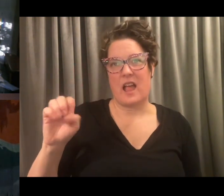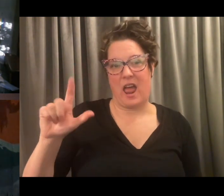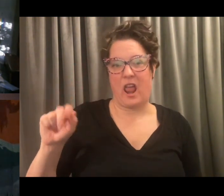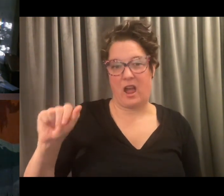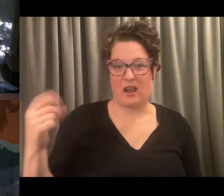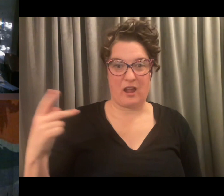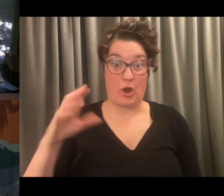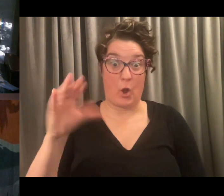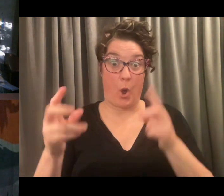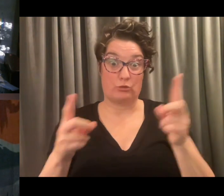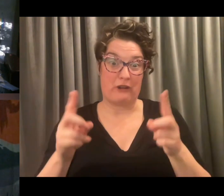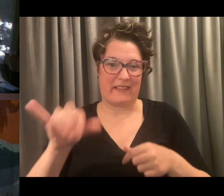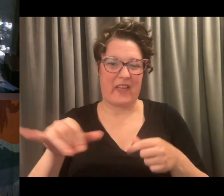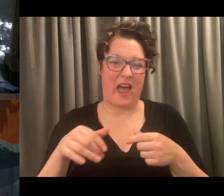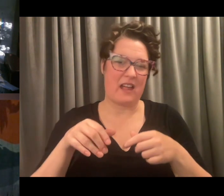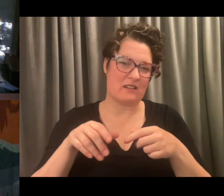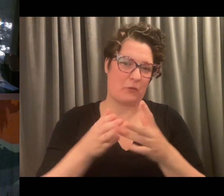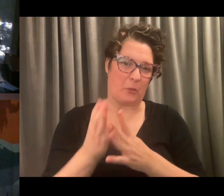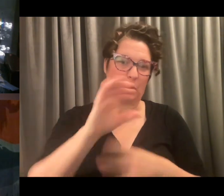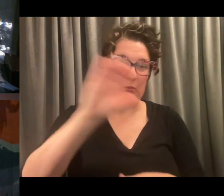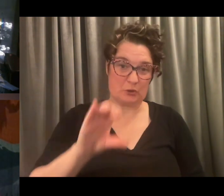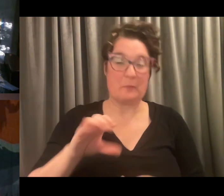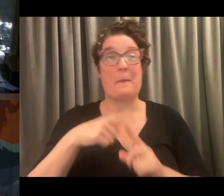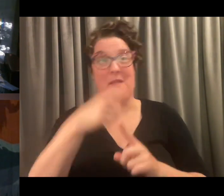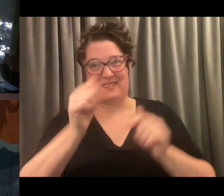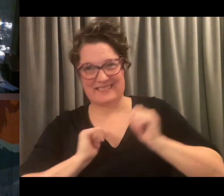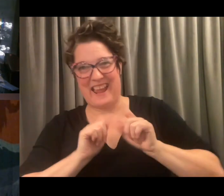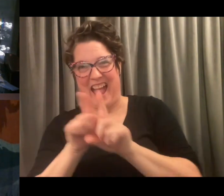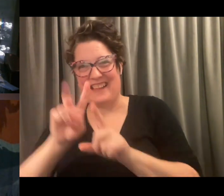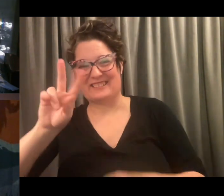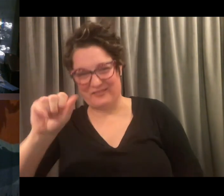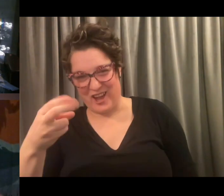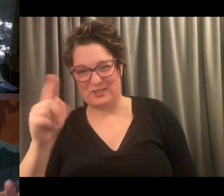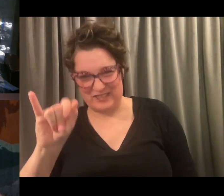a Purim spiel that I did, and people like when you came on for as Vashti, there were